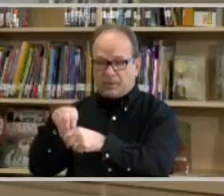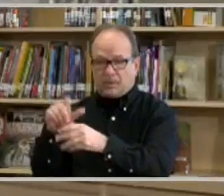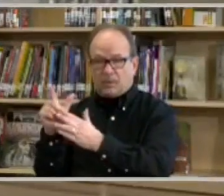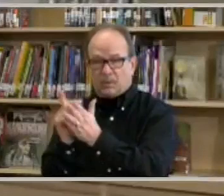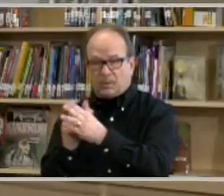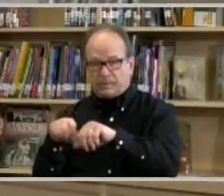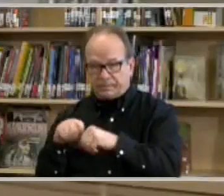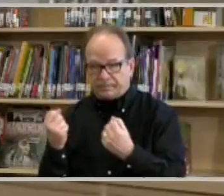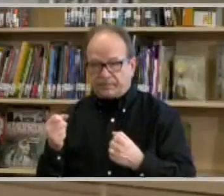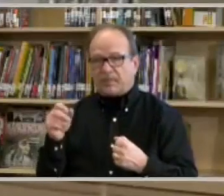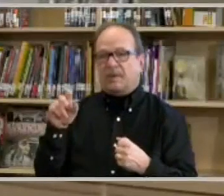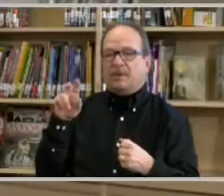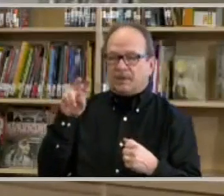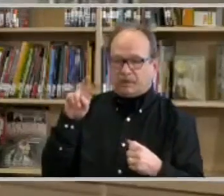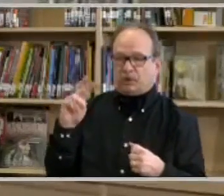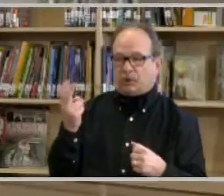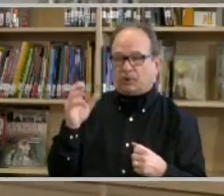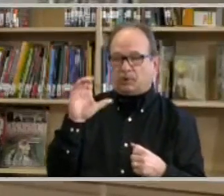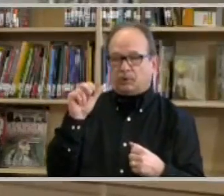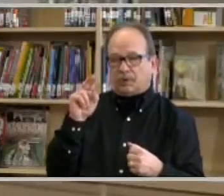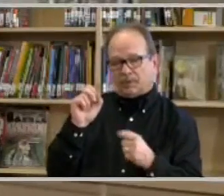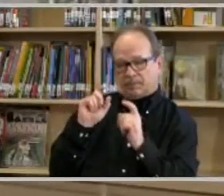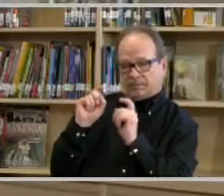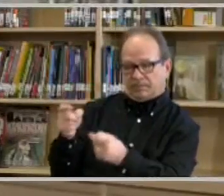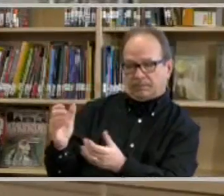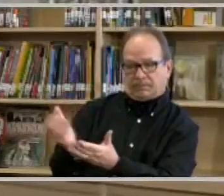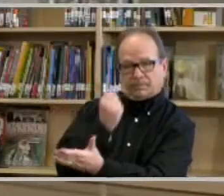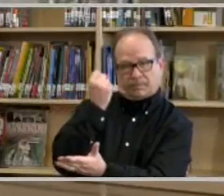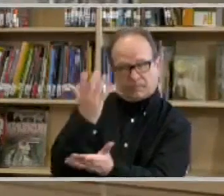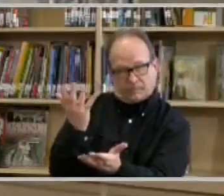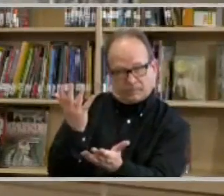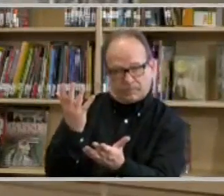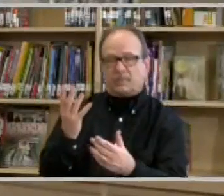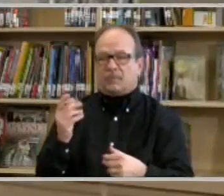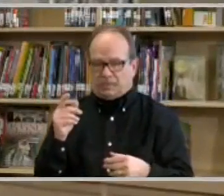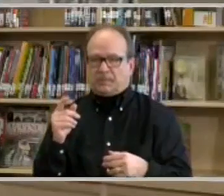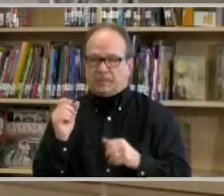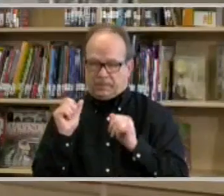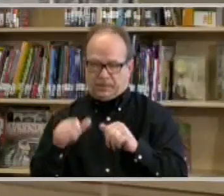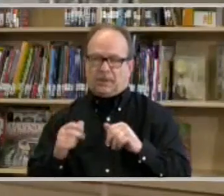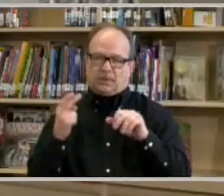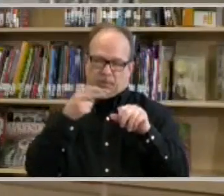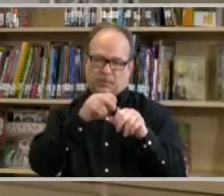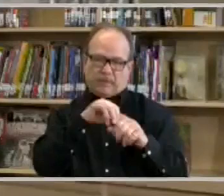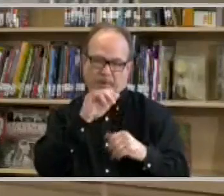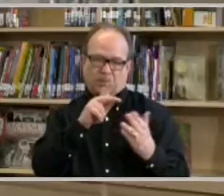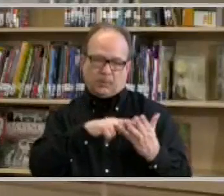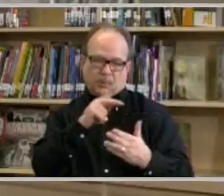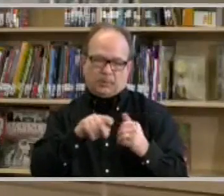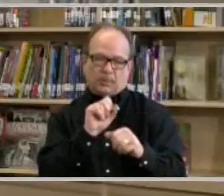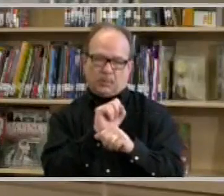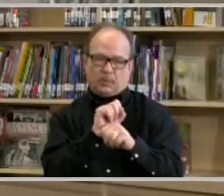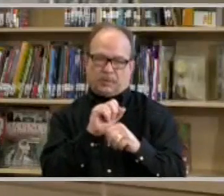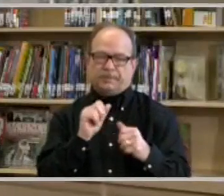IN THE CRIMINAL JUSTICE SYSTEM AND GIVES THEM A SECOND CHANCE TO GET EXPERIENCE AND TO GET